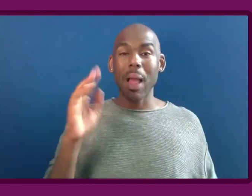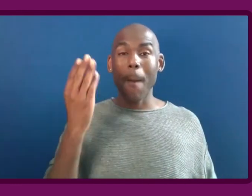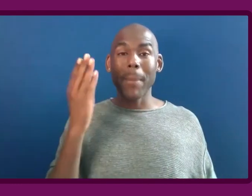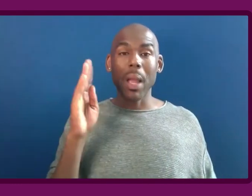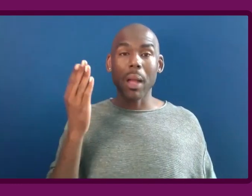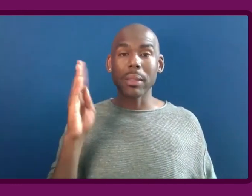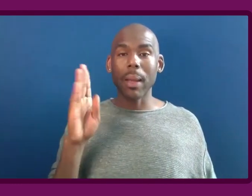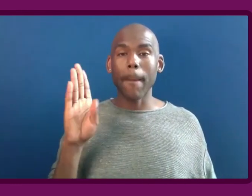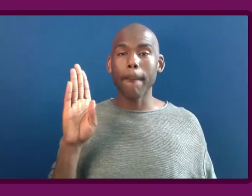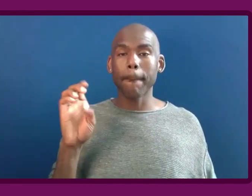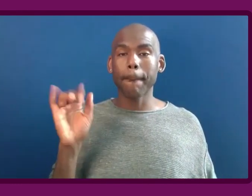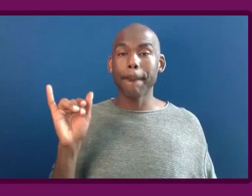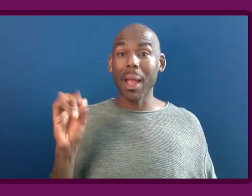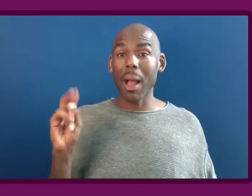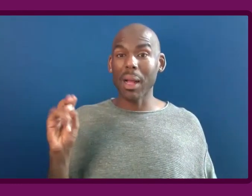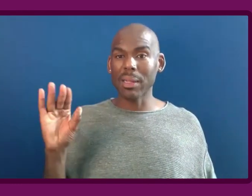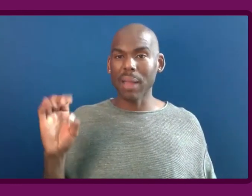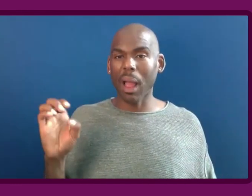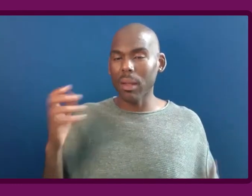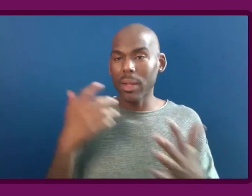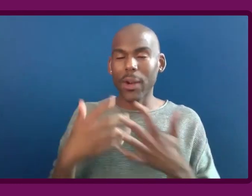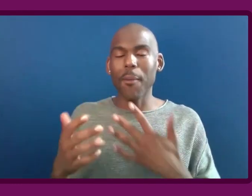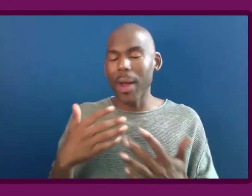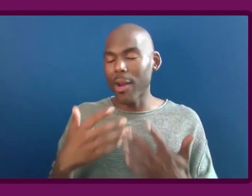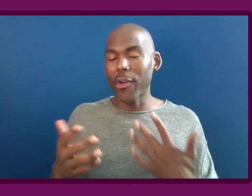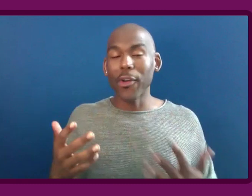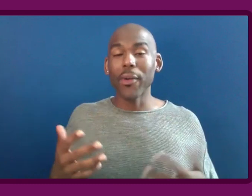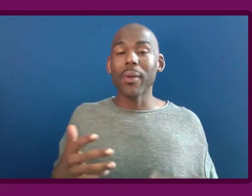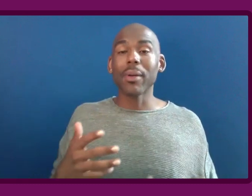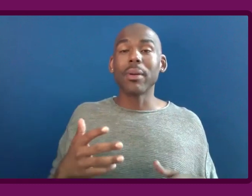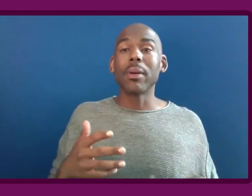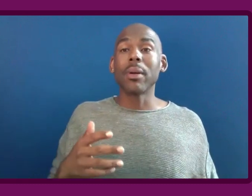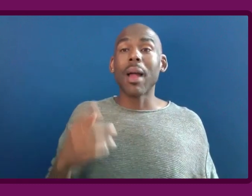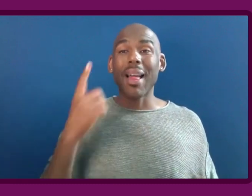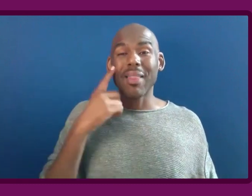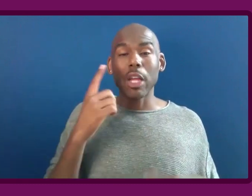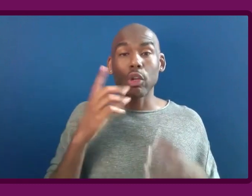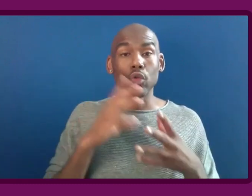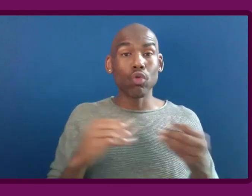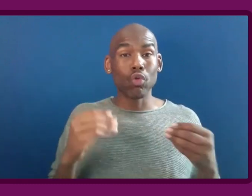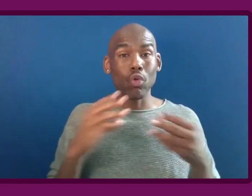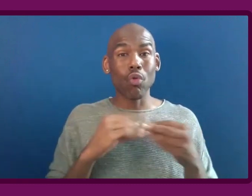keep on happening, because then it will happen, how we started this conversation, they will tell